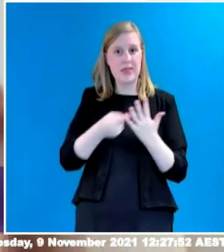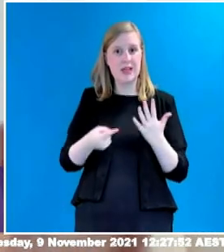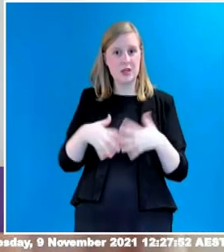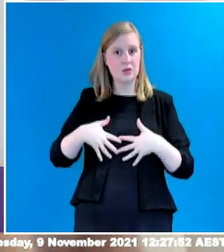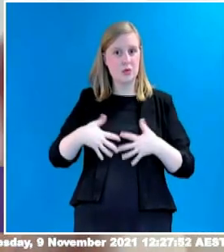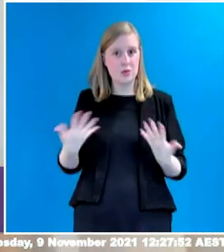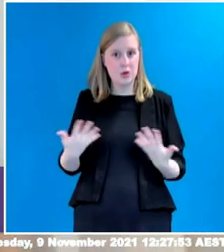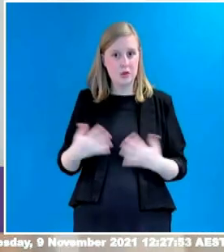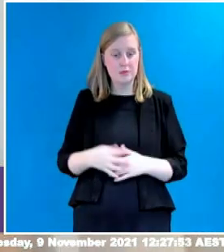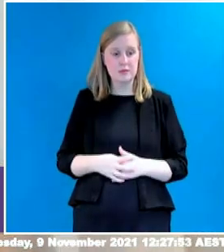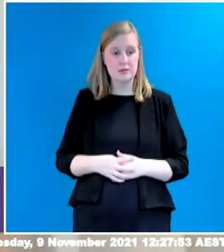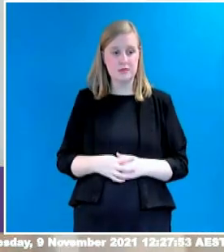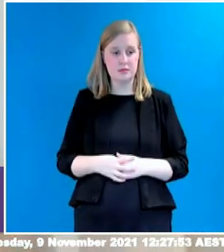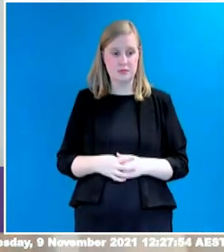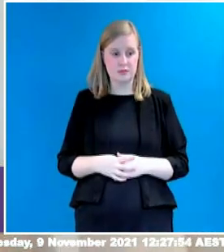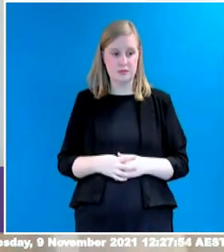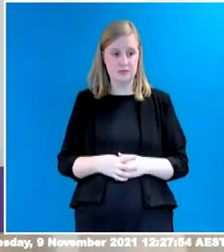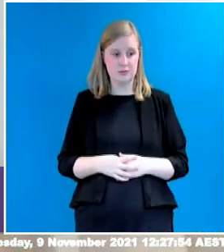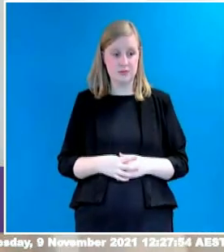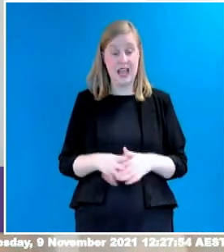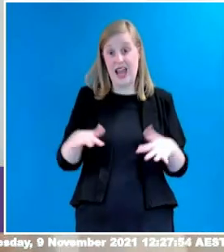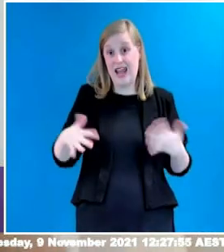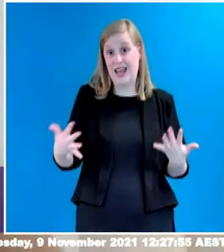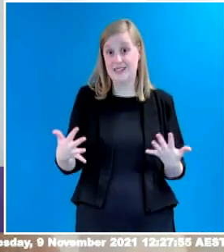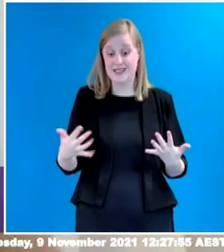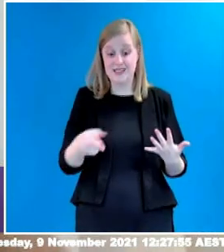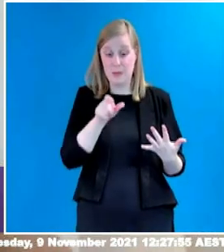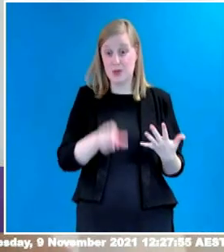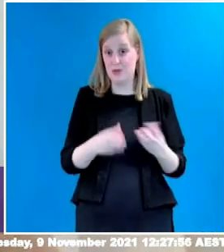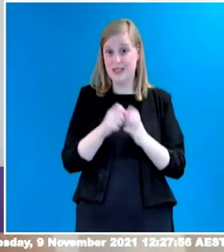a lot of chutzpah and shove ourselves into people's faces.